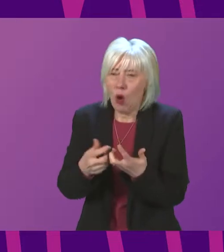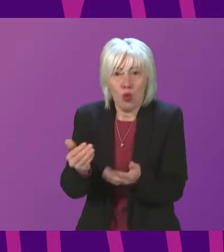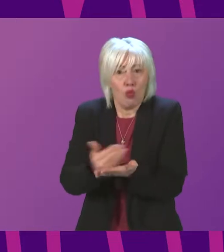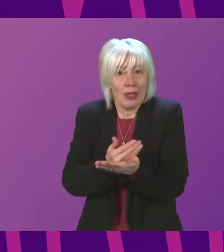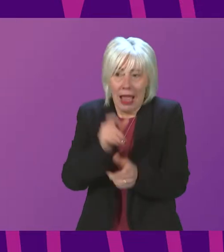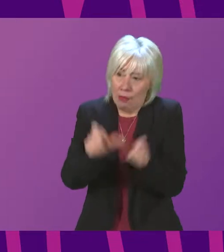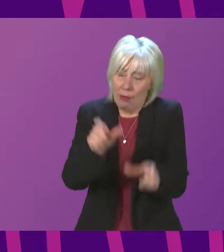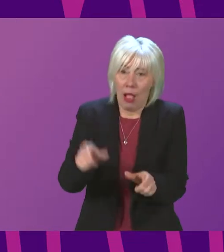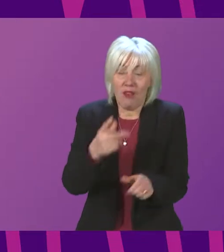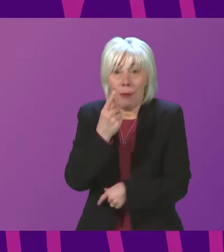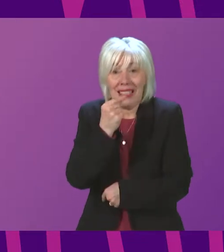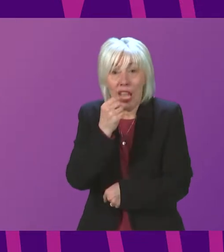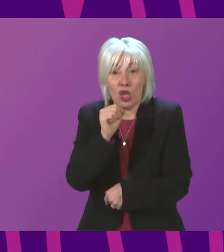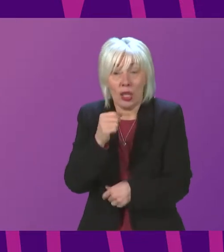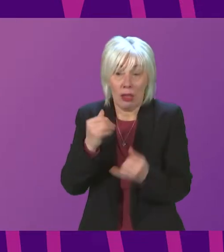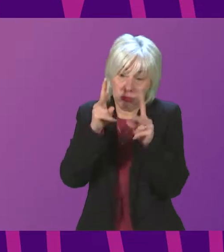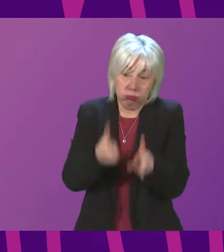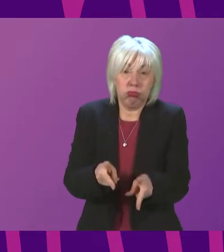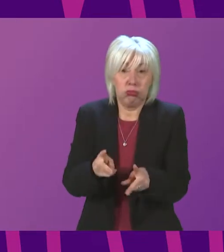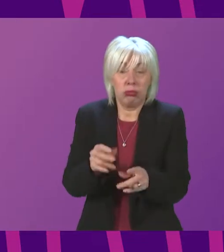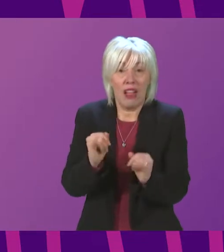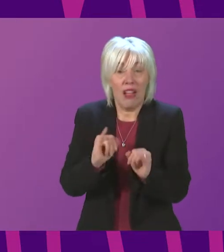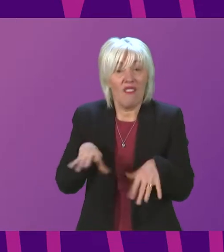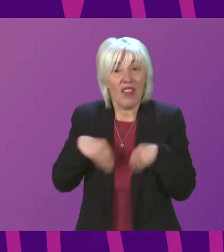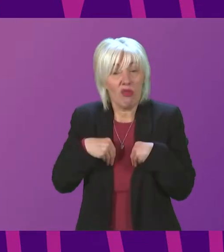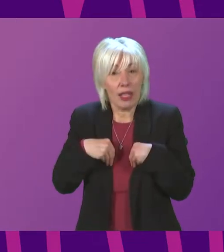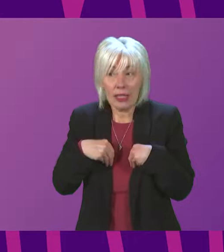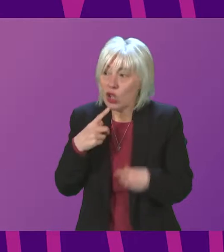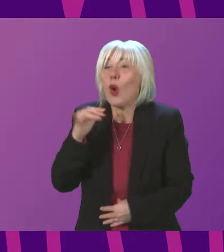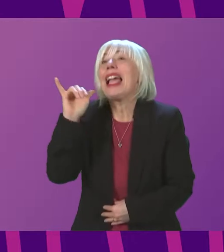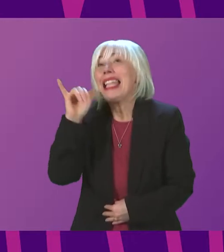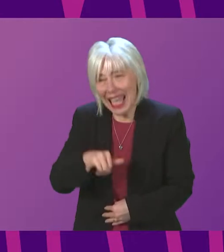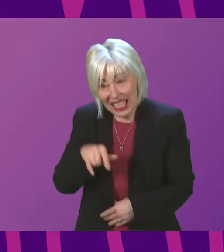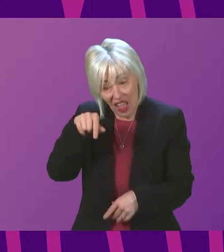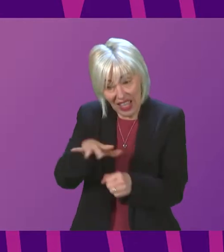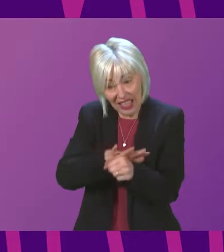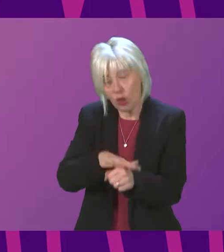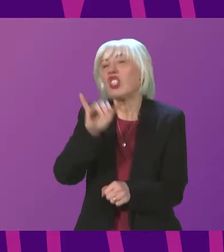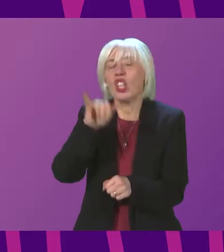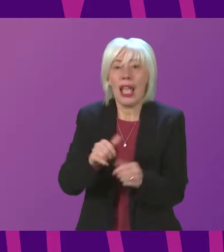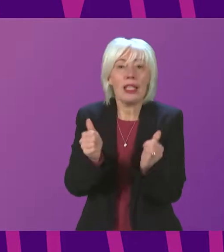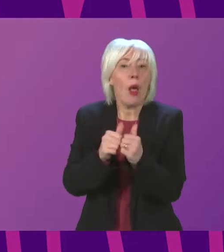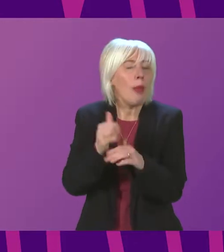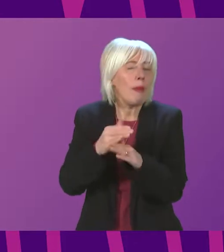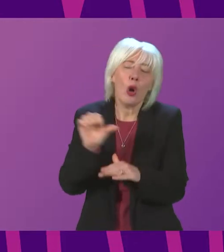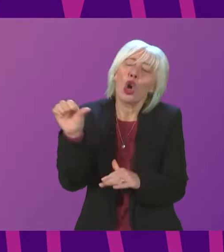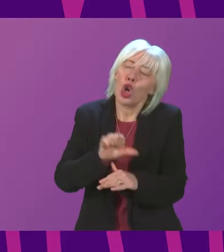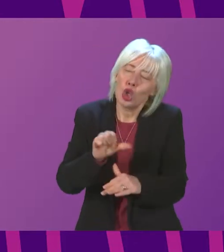from a potentially deadly virus, we could have made the paperwork slightly clearer in this case.